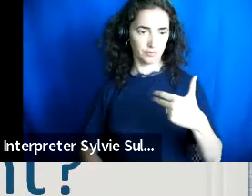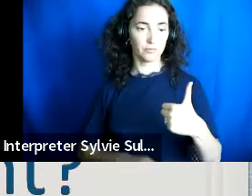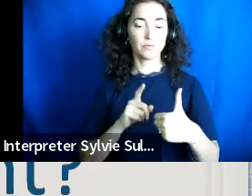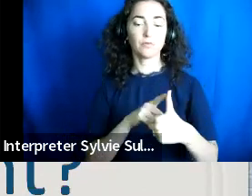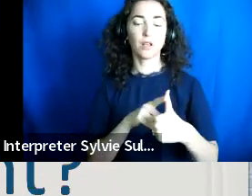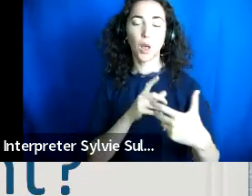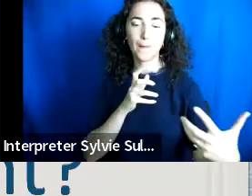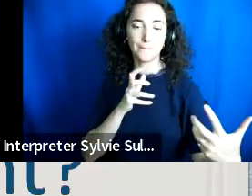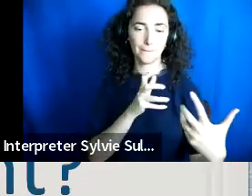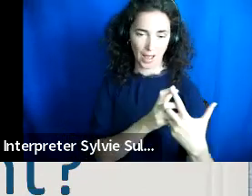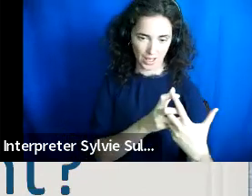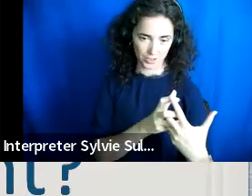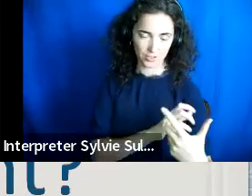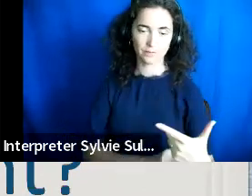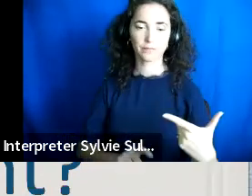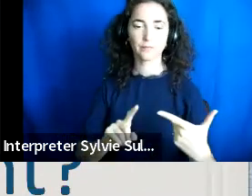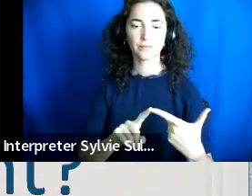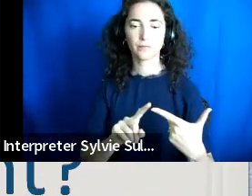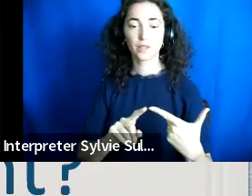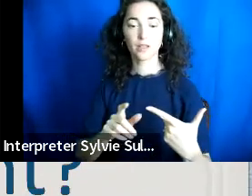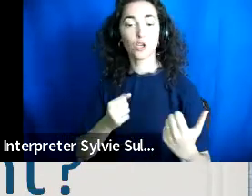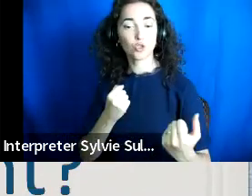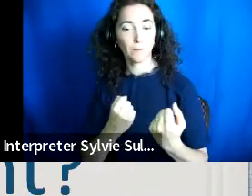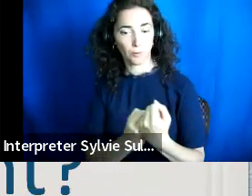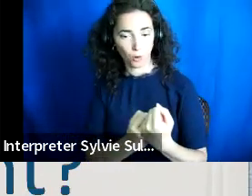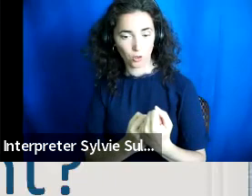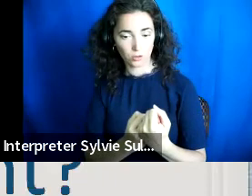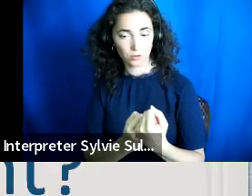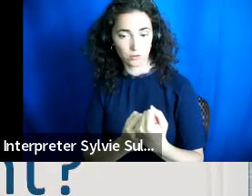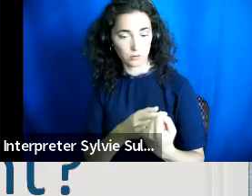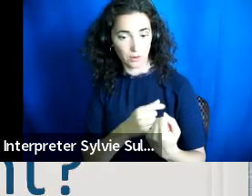There's this support parent and there's the referred parent